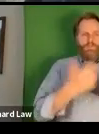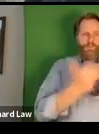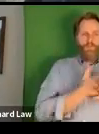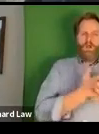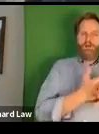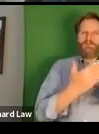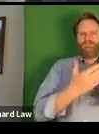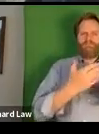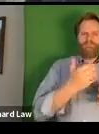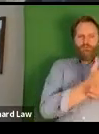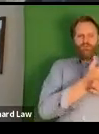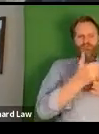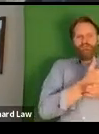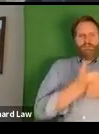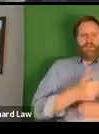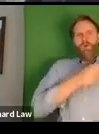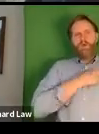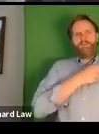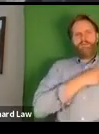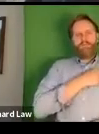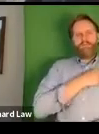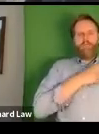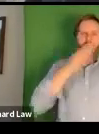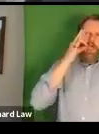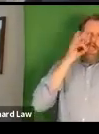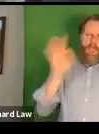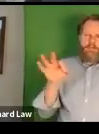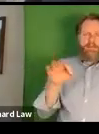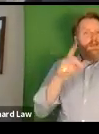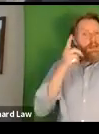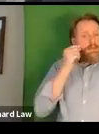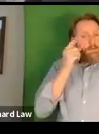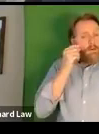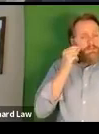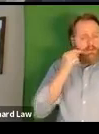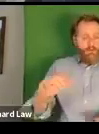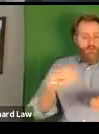possible that the security staff at HMCTS could be eligible for a blue light